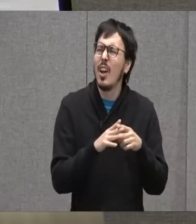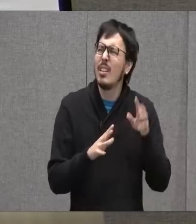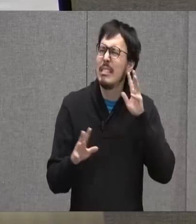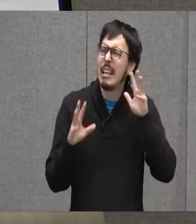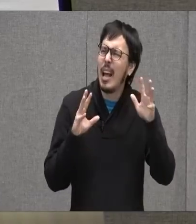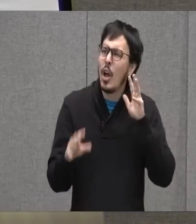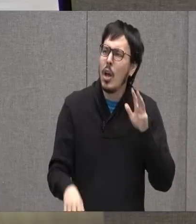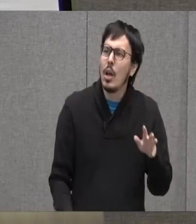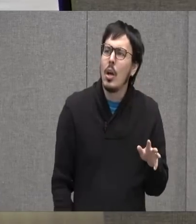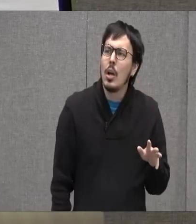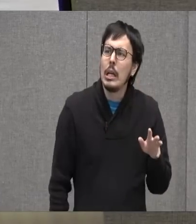I know that's a T.